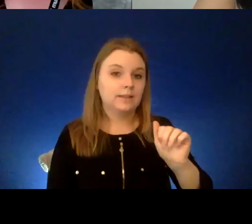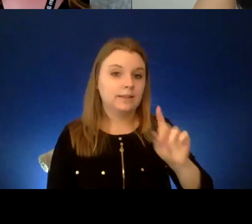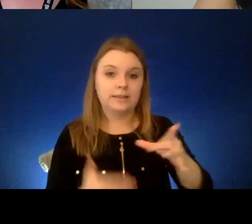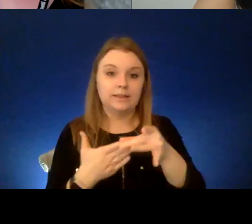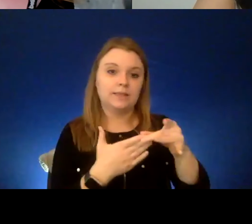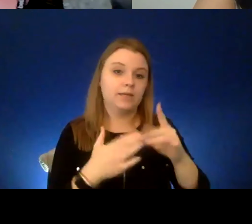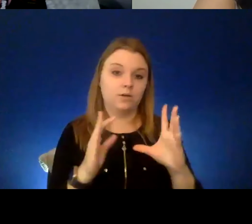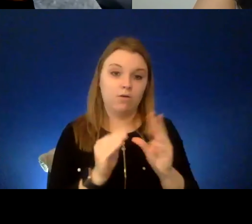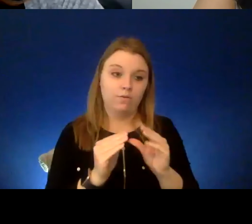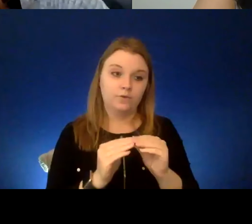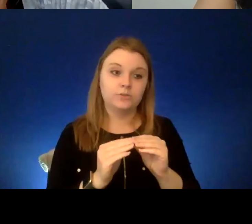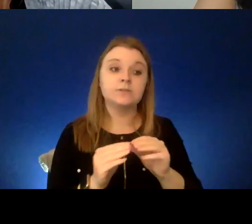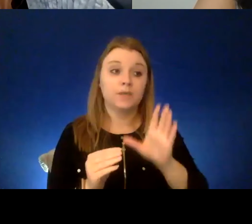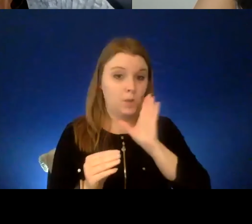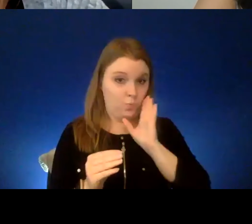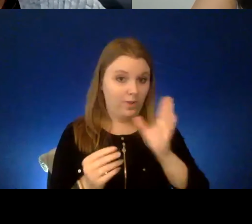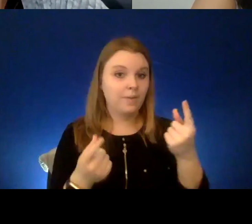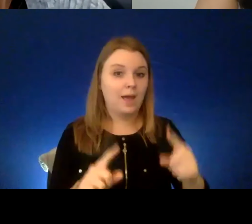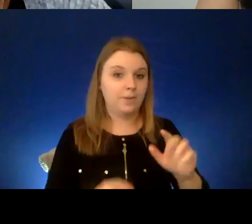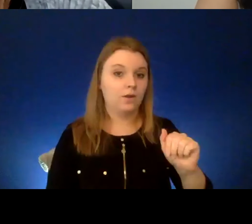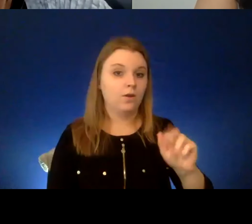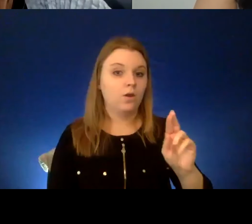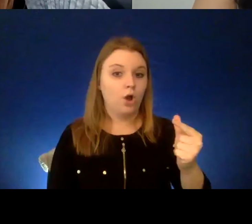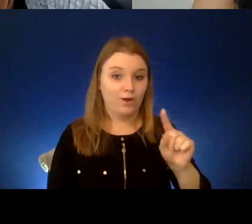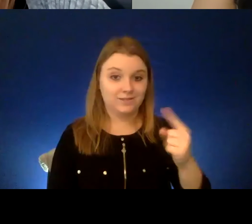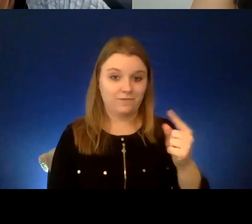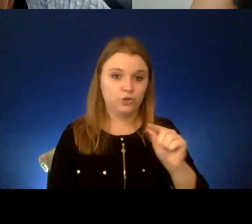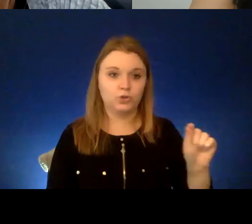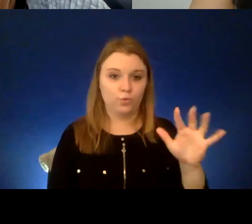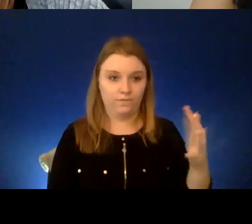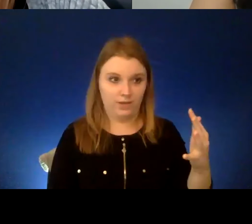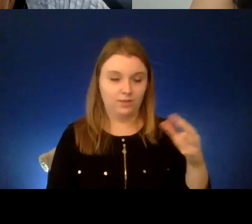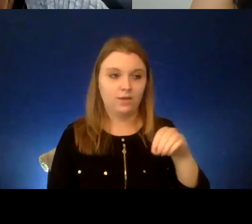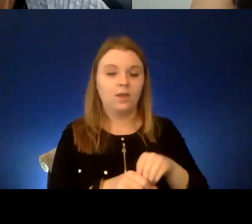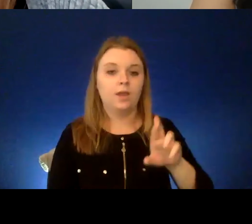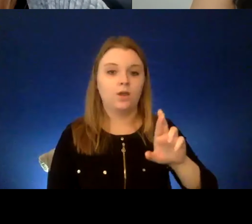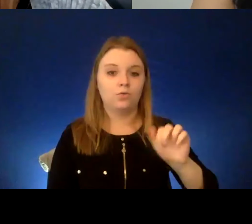It is happening August 1st through 5th in Raleigh, North Carolina,